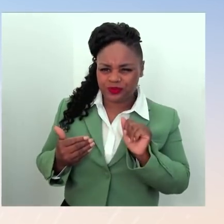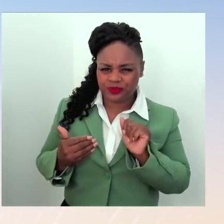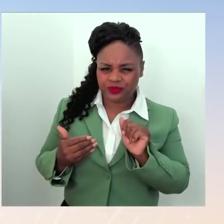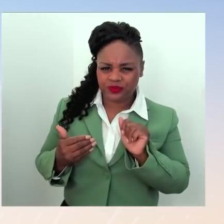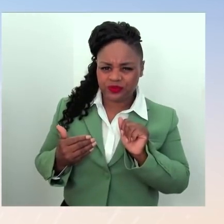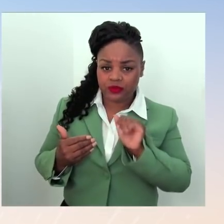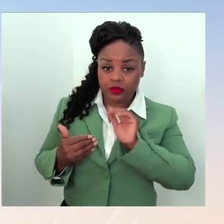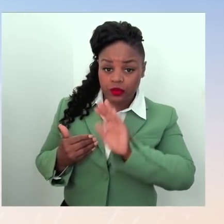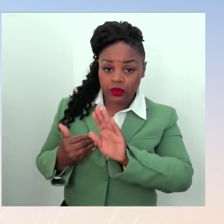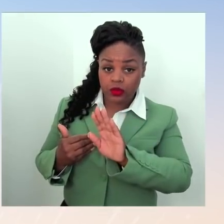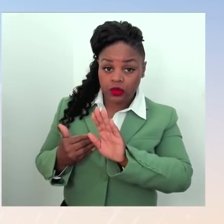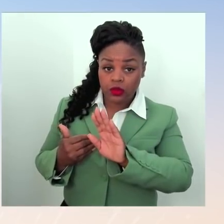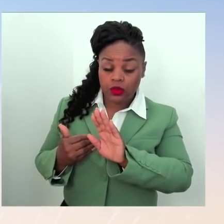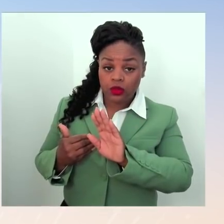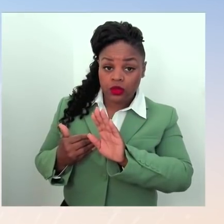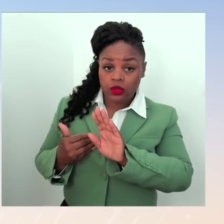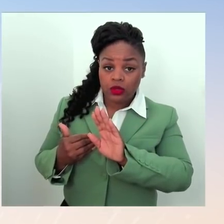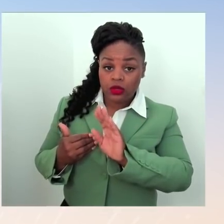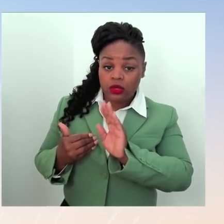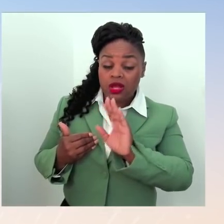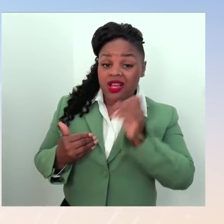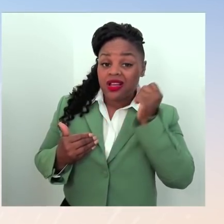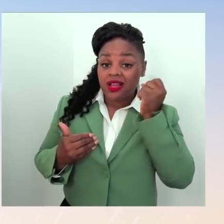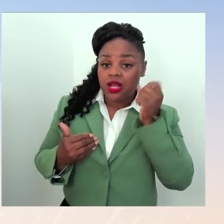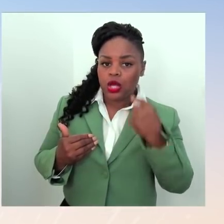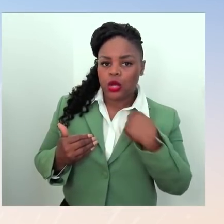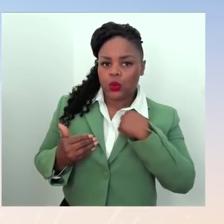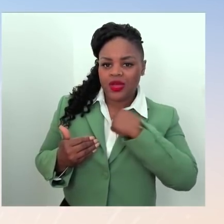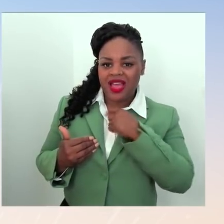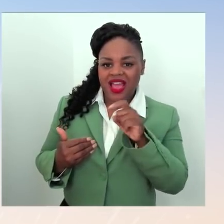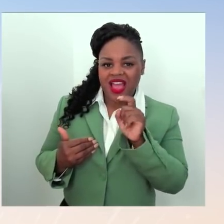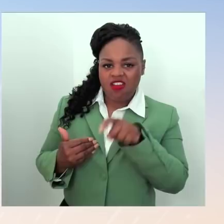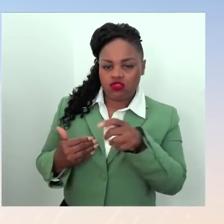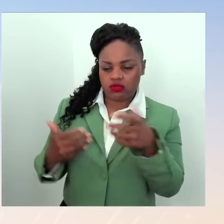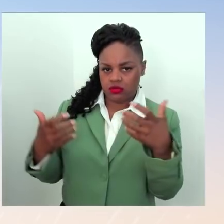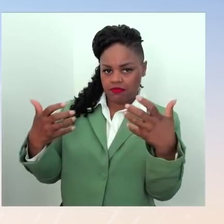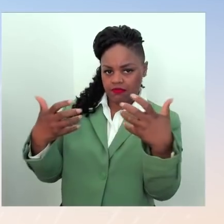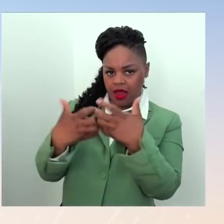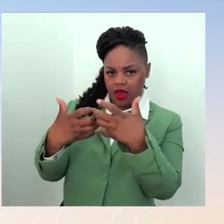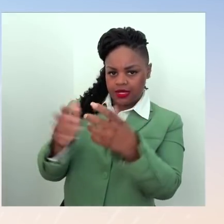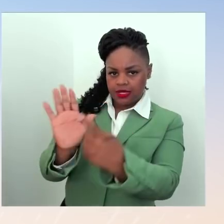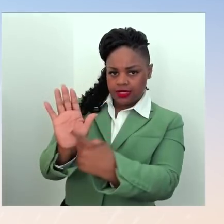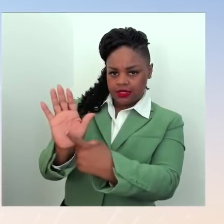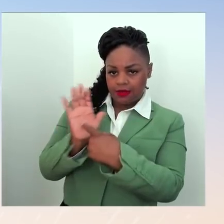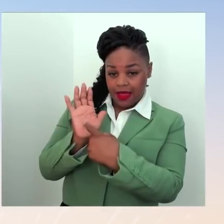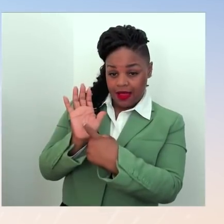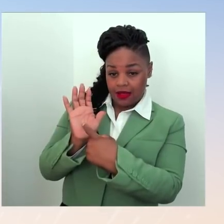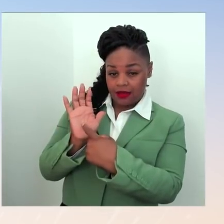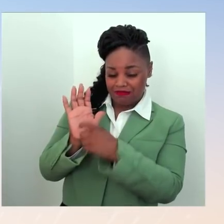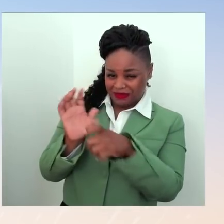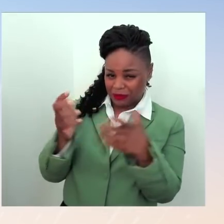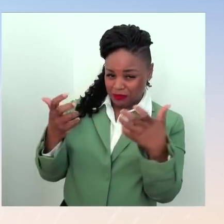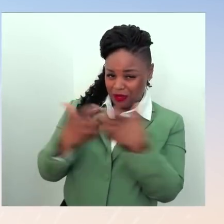supply must keep up with the demand we're -- we are -- here and around the world, while we make the shift to secure a clear -- clean energy future.